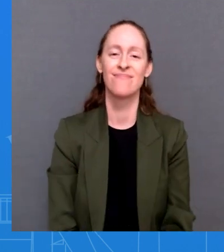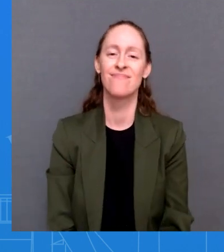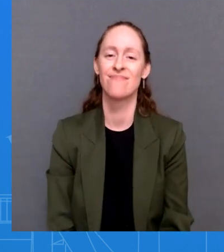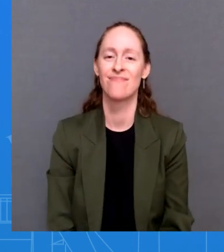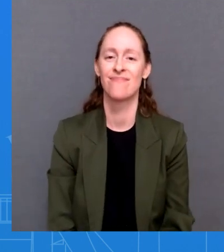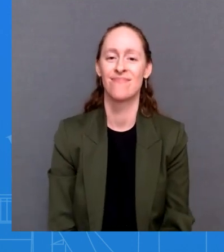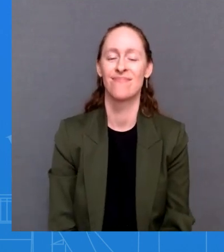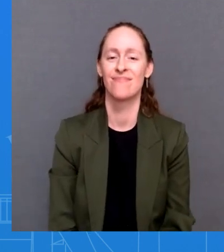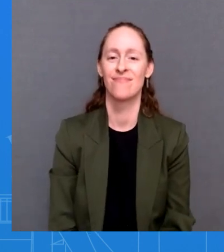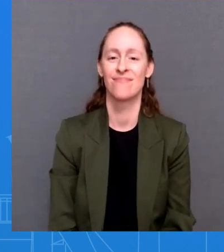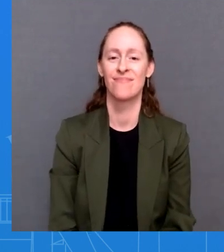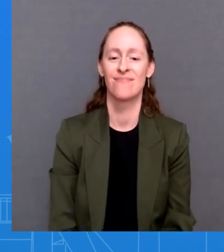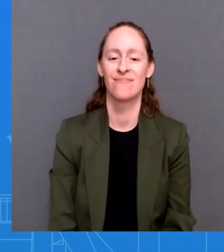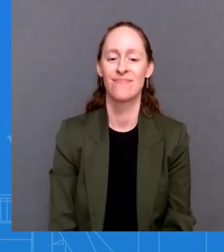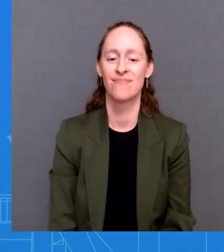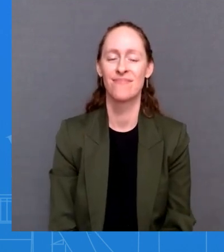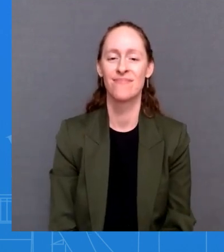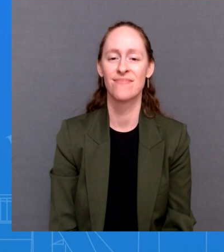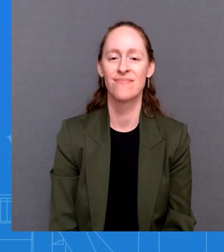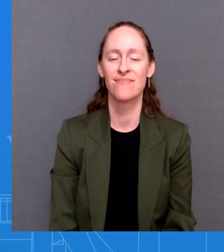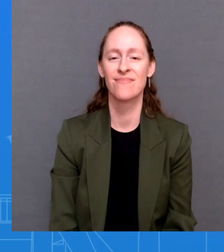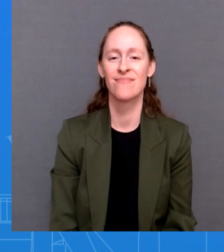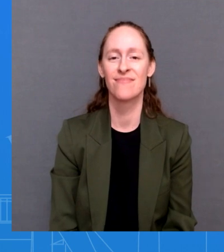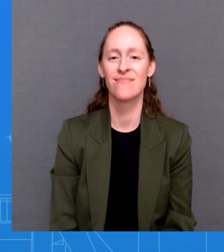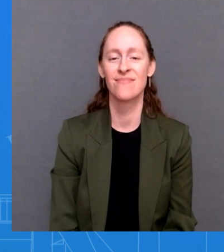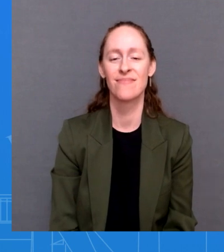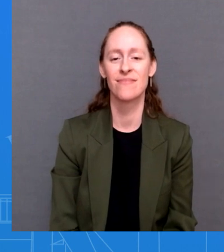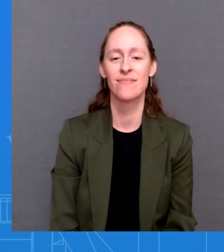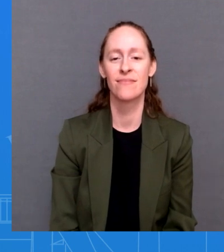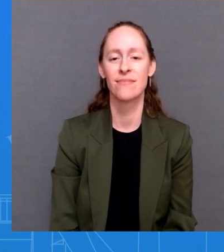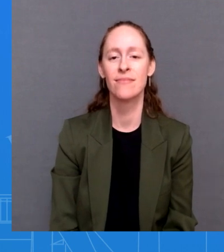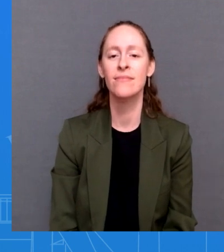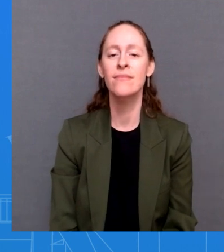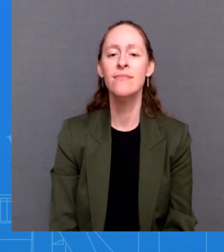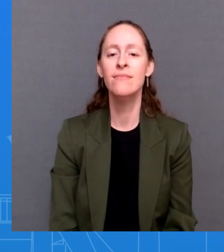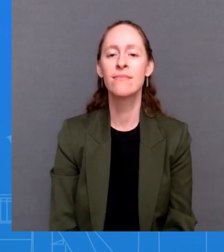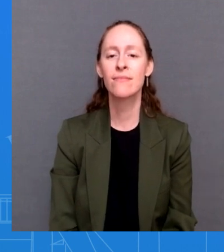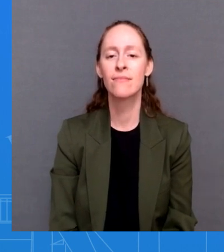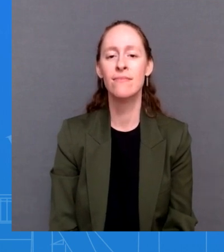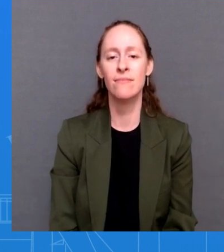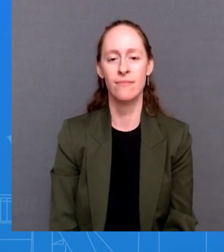from these vials. Taken together by the end of phase four, we will have provided